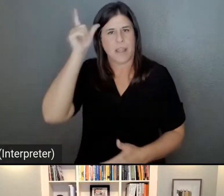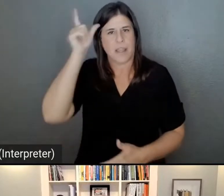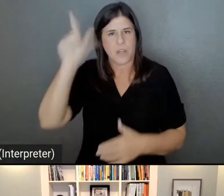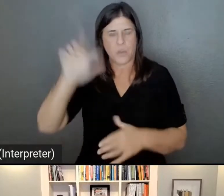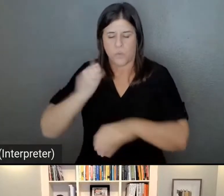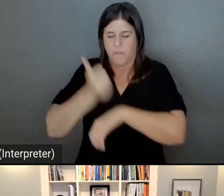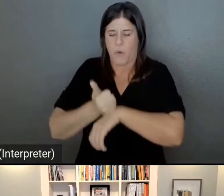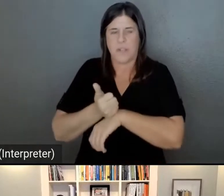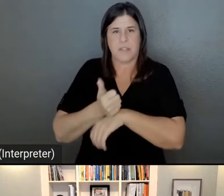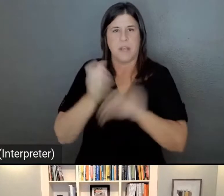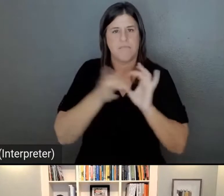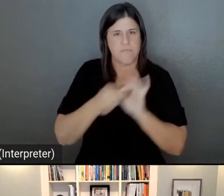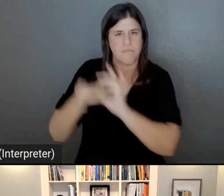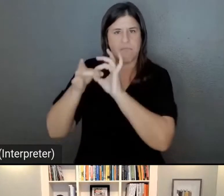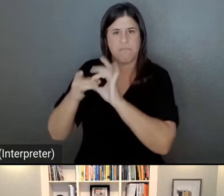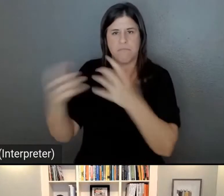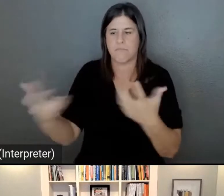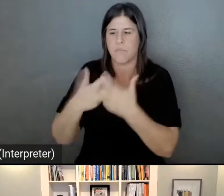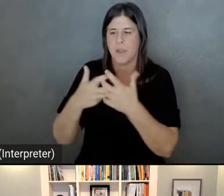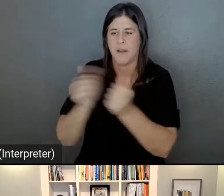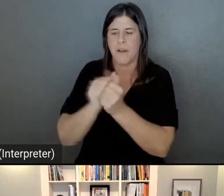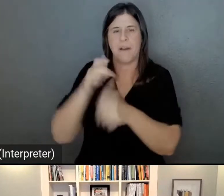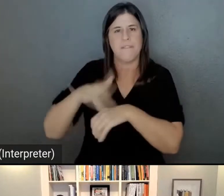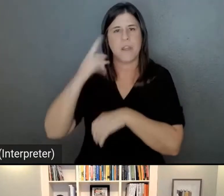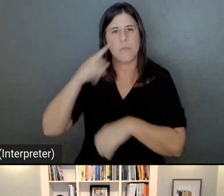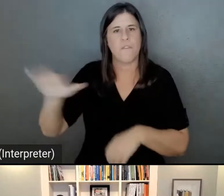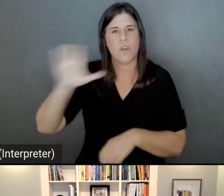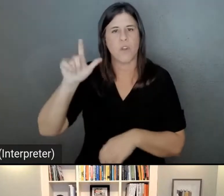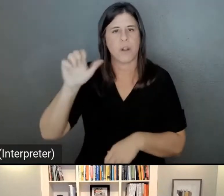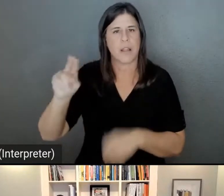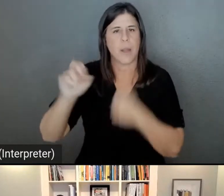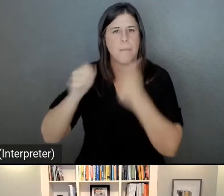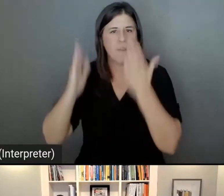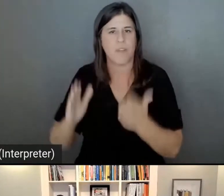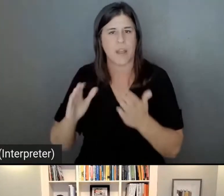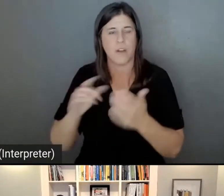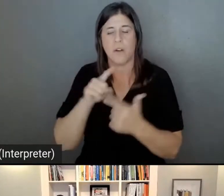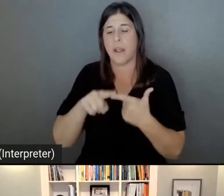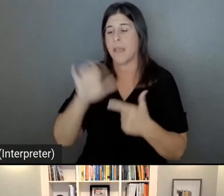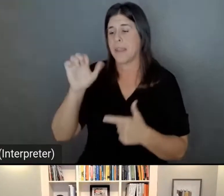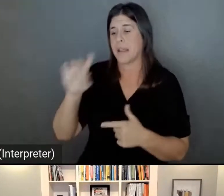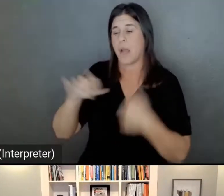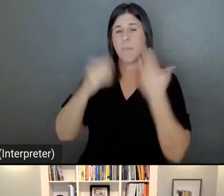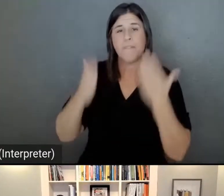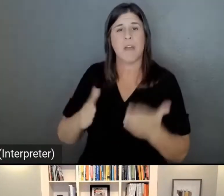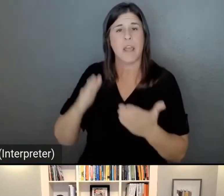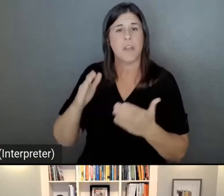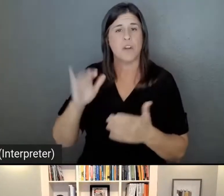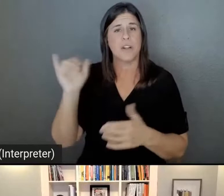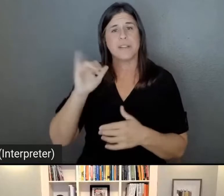get that logic available to their cloud provider. And the cloud provider interface is very simple. It's things like create instance, delete instance,